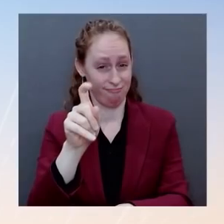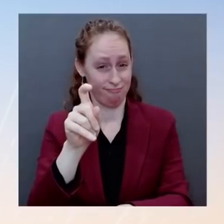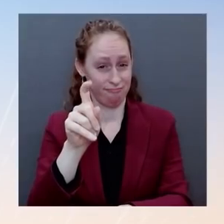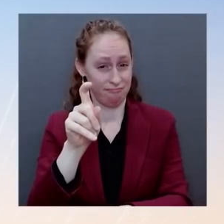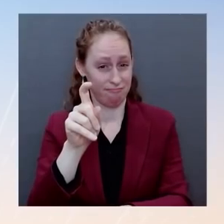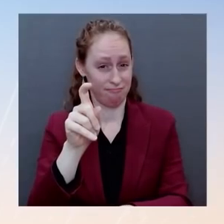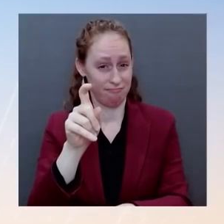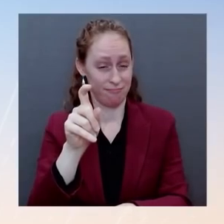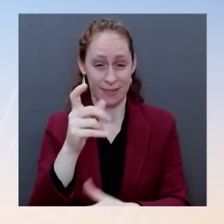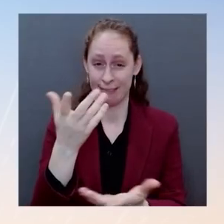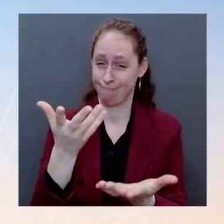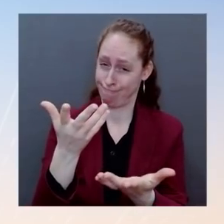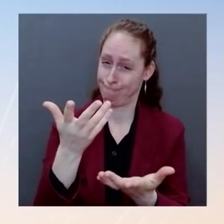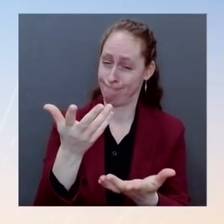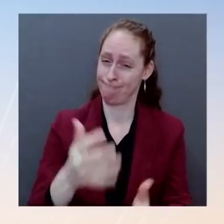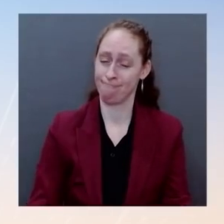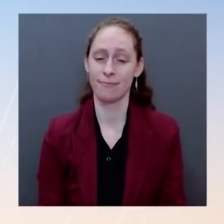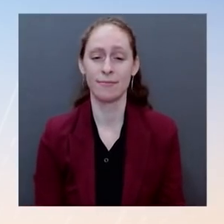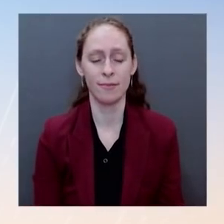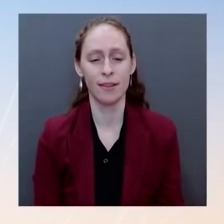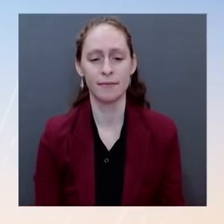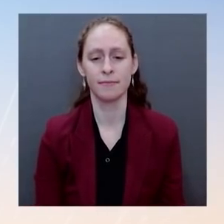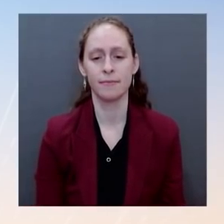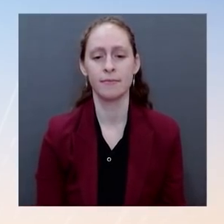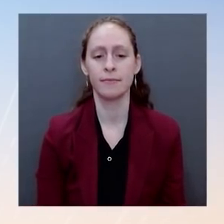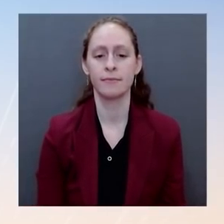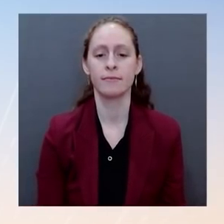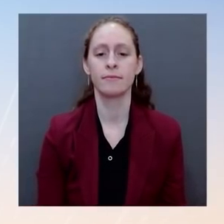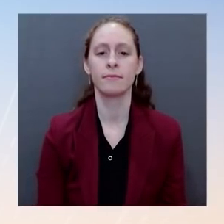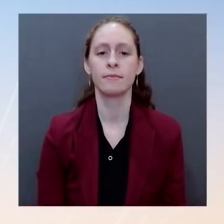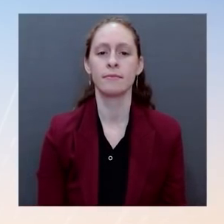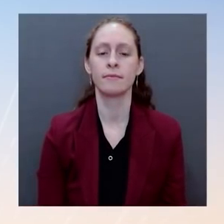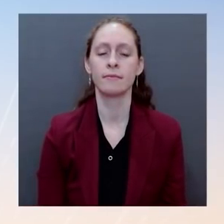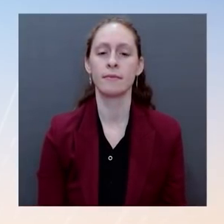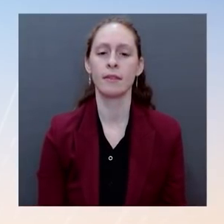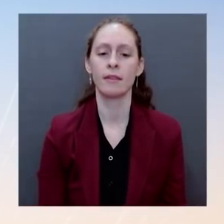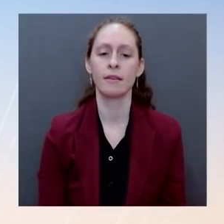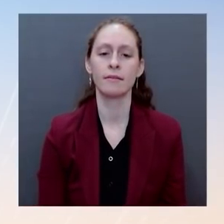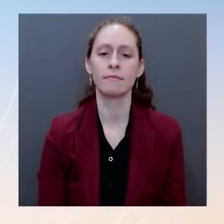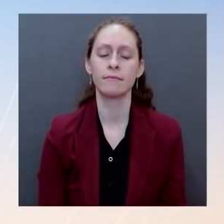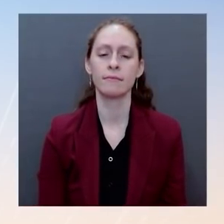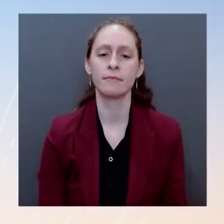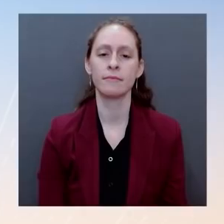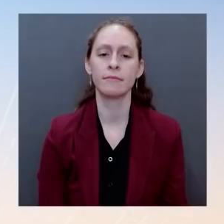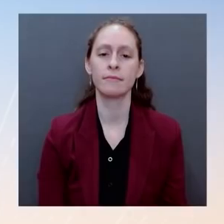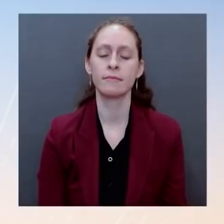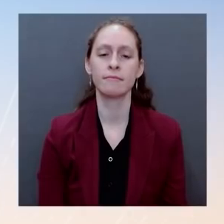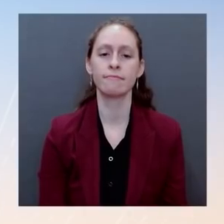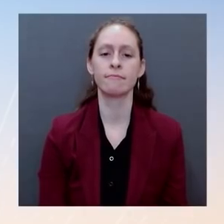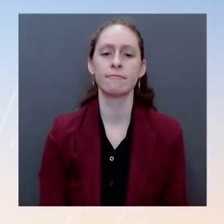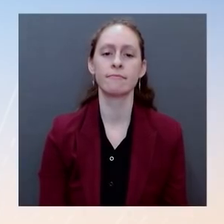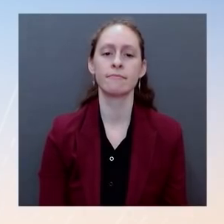have come out differently than we anticipated. If you -- if you look at employment, for example, virtually nobody was projecting